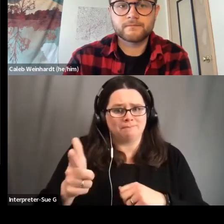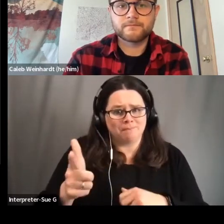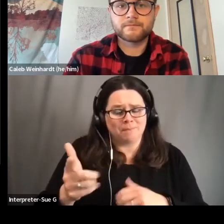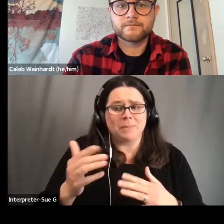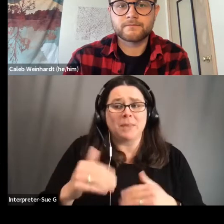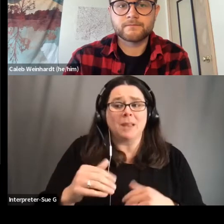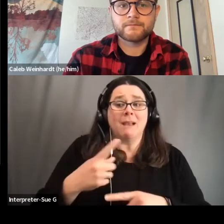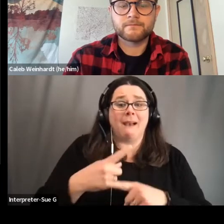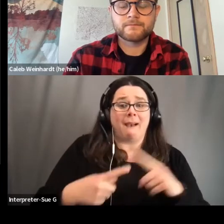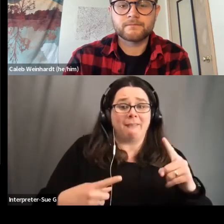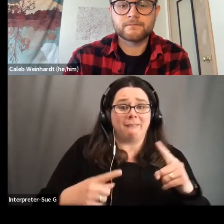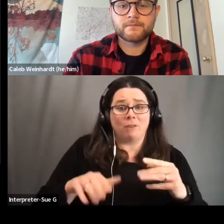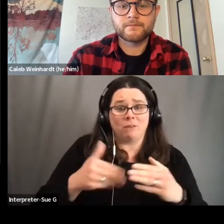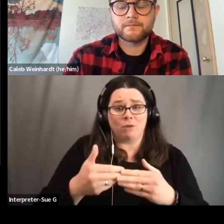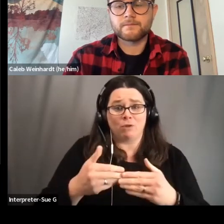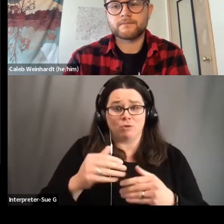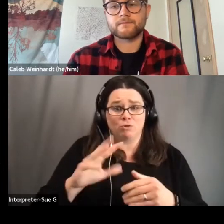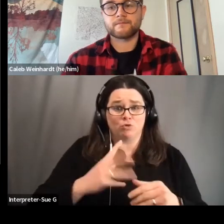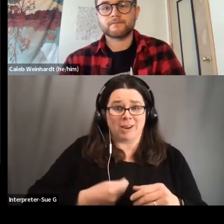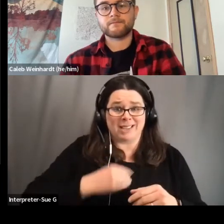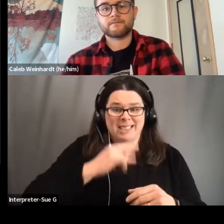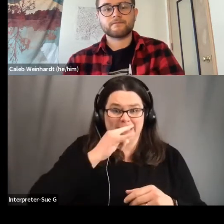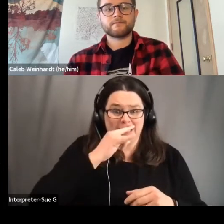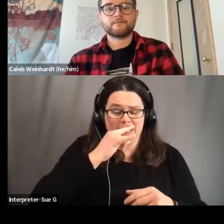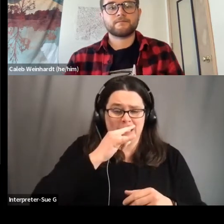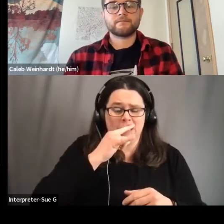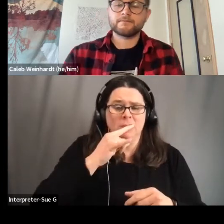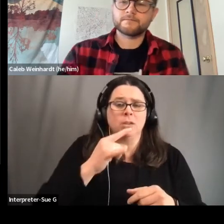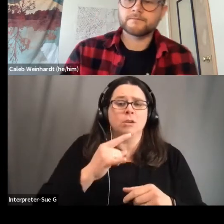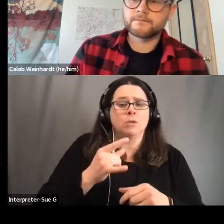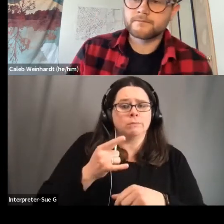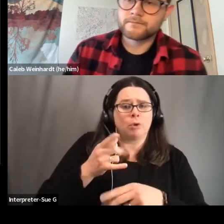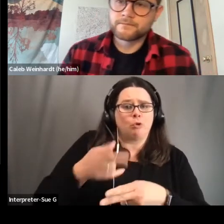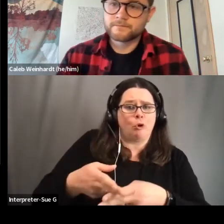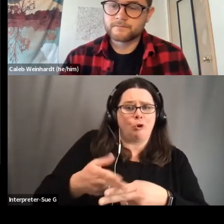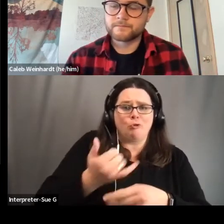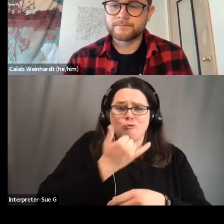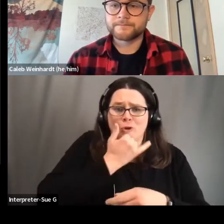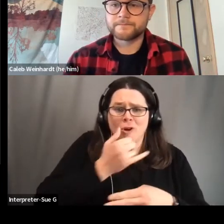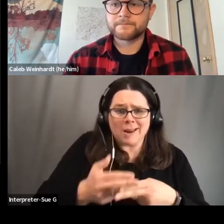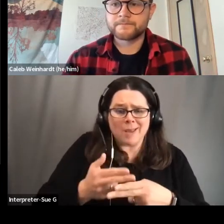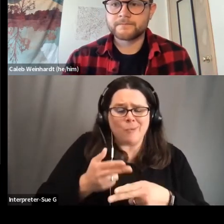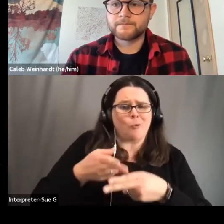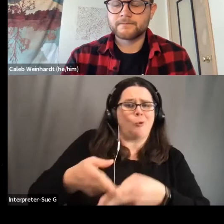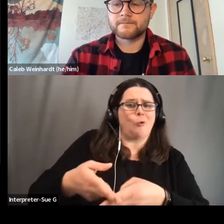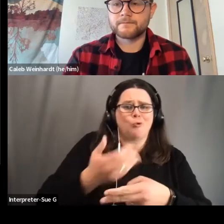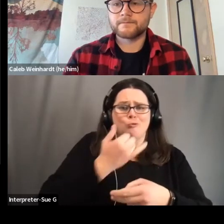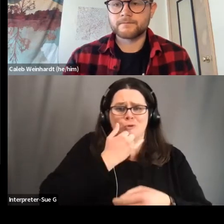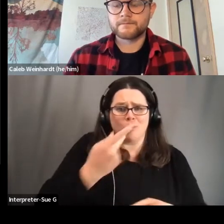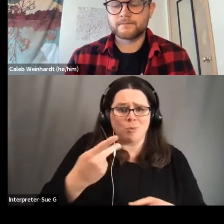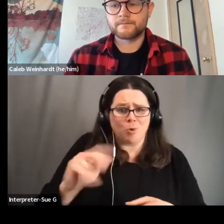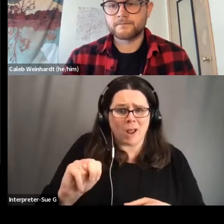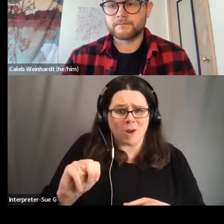About half of all trans kids are called by an incorrect name or an incorrect pronoun. Again, how does that make trans kids feel?